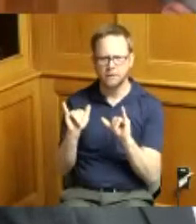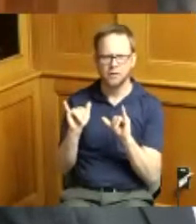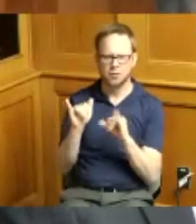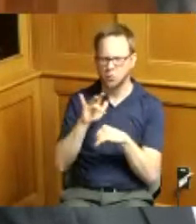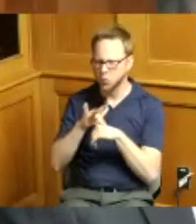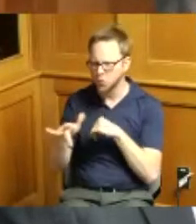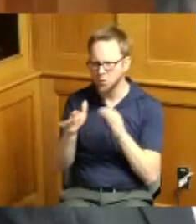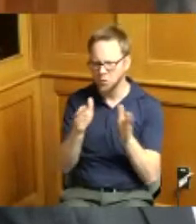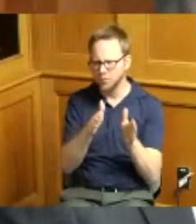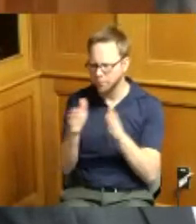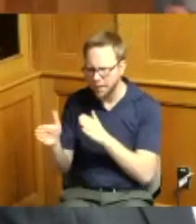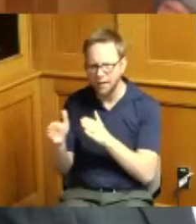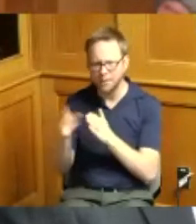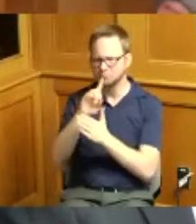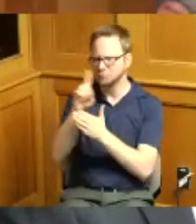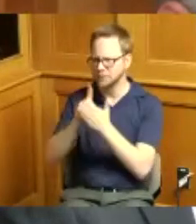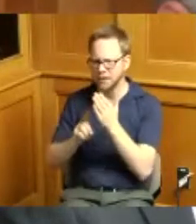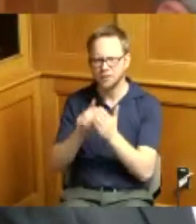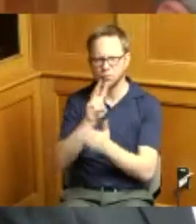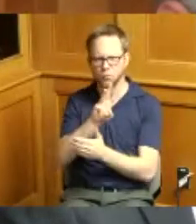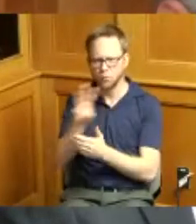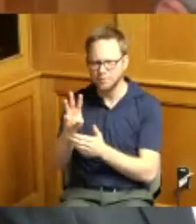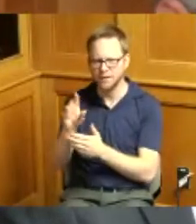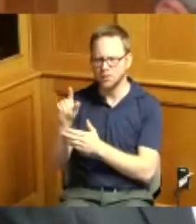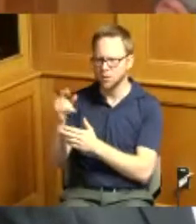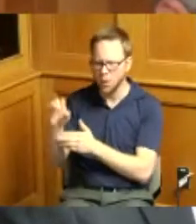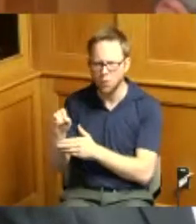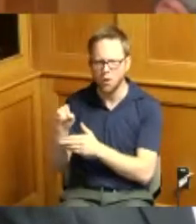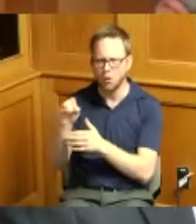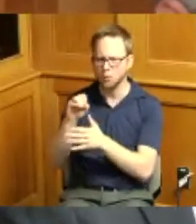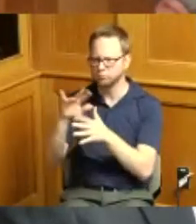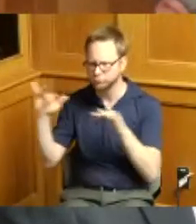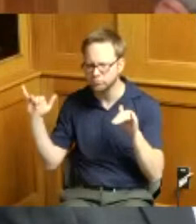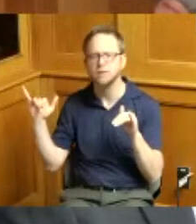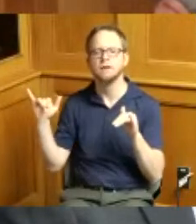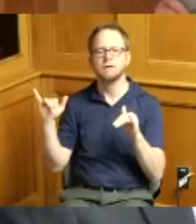logo and getting a website and getting you know ourselves organized into committees there's just